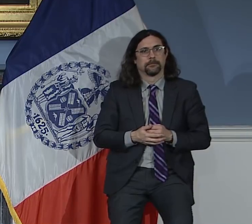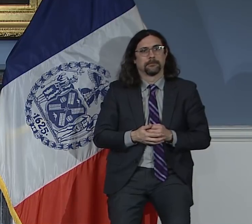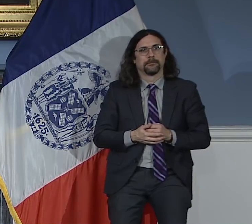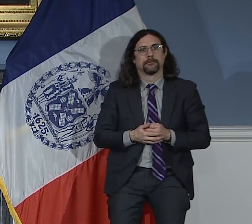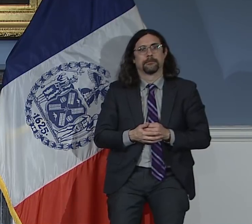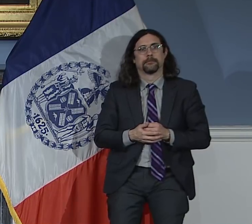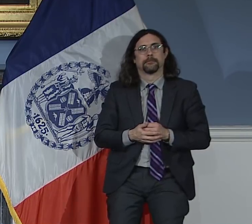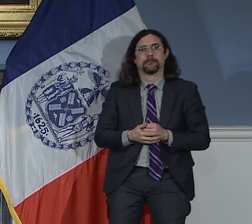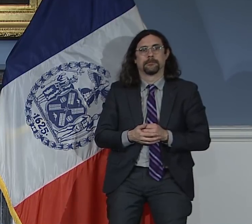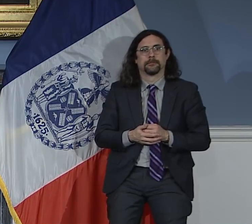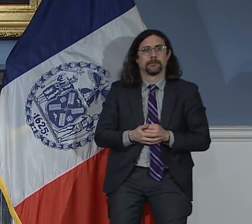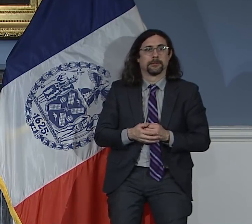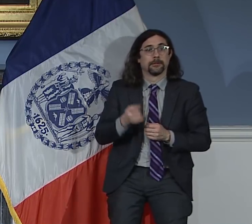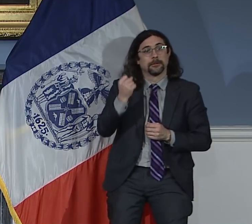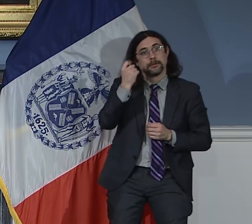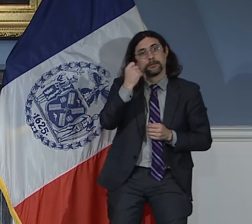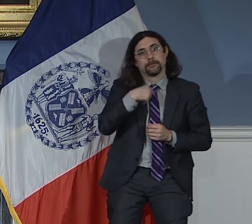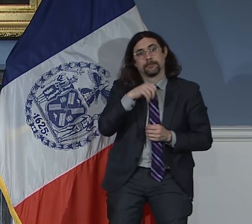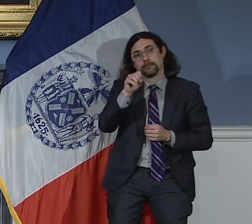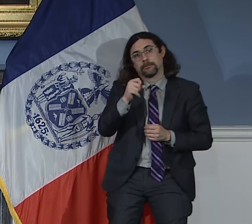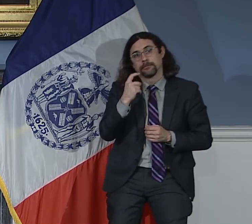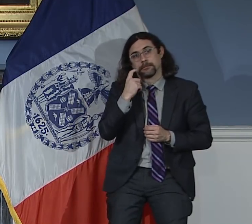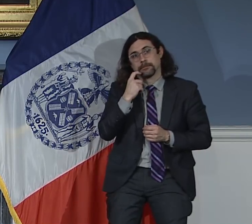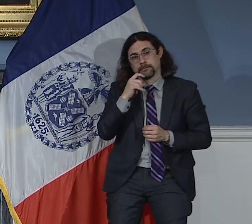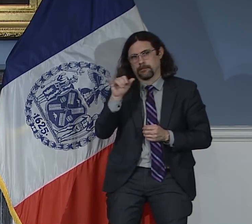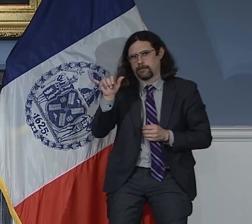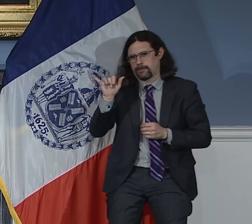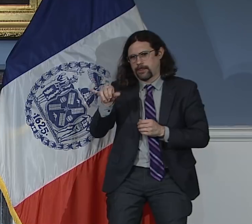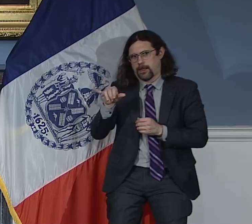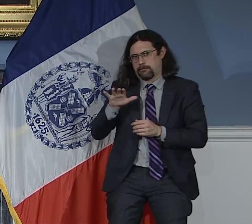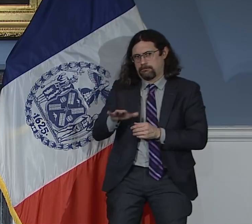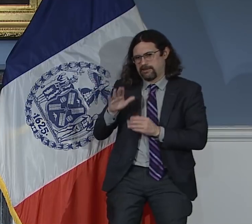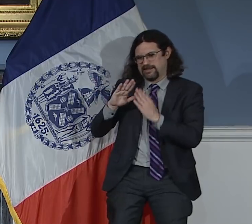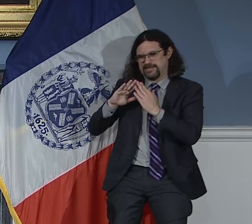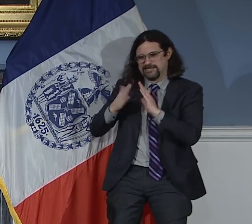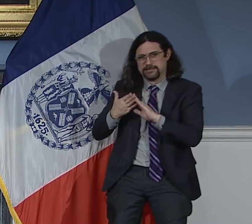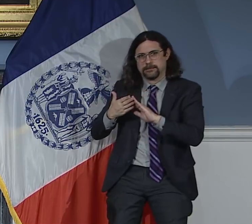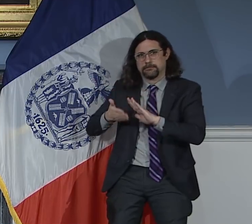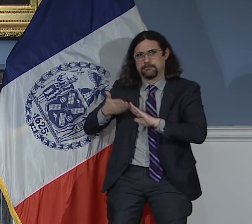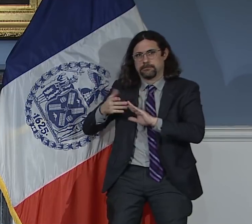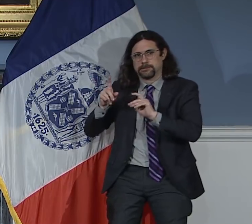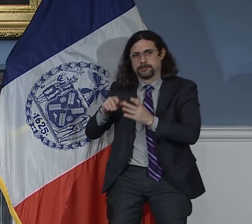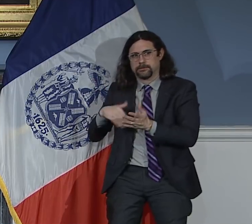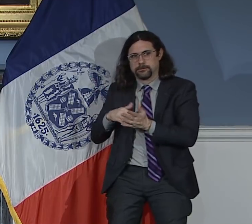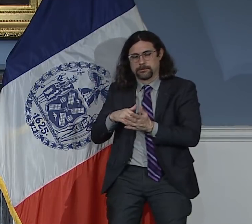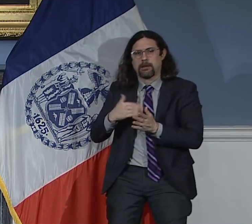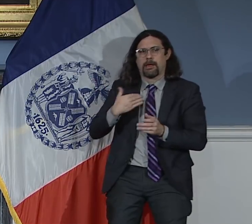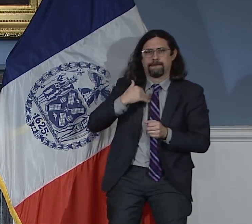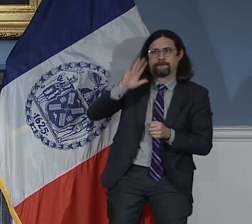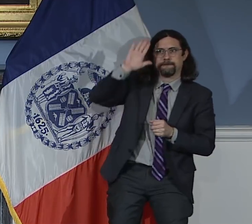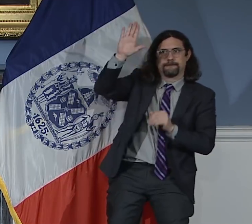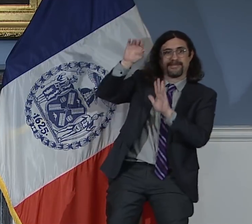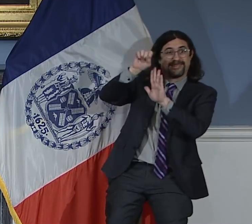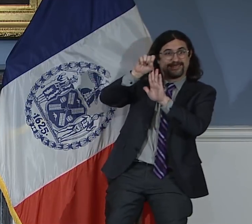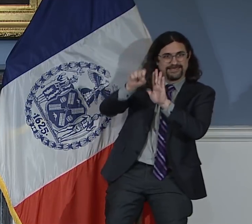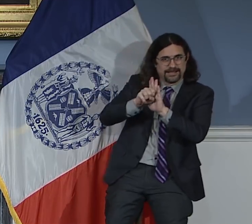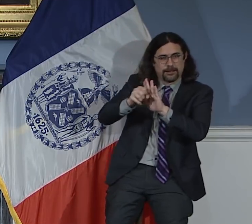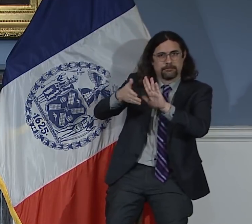STATE OPERATED DRIVE-THRU CENTER IN STATEN ISLAND AND SEPARATE FROM THE FIVE NEW